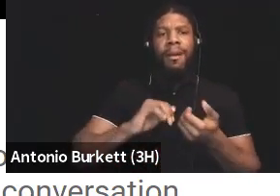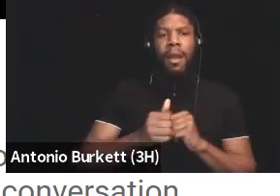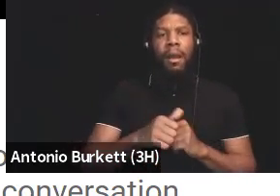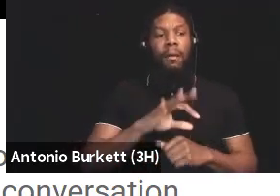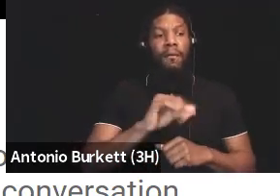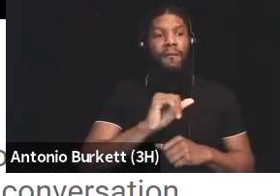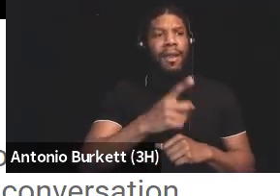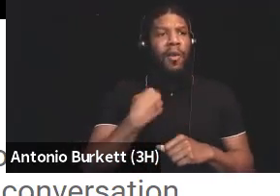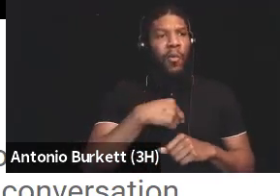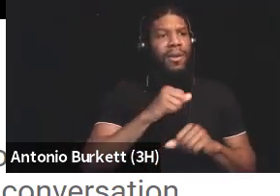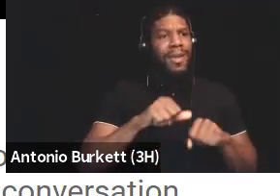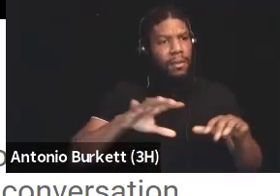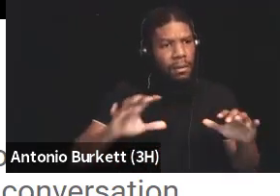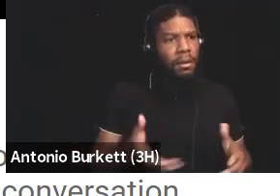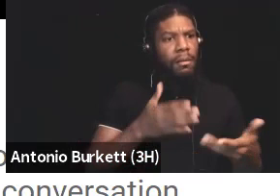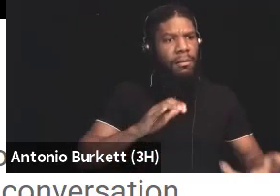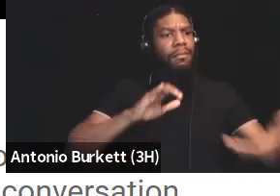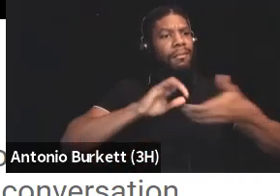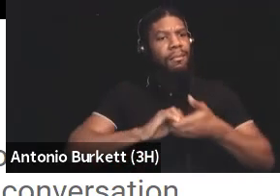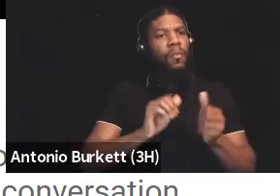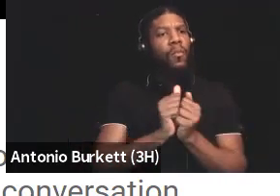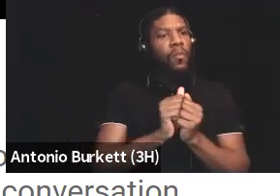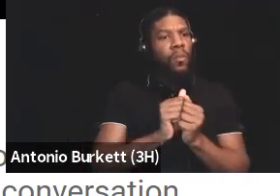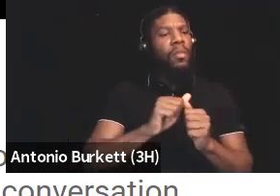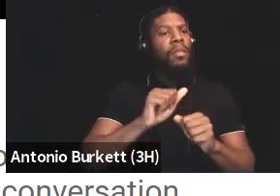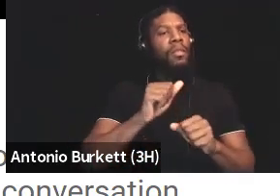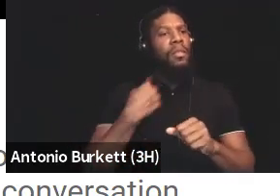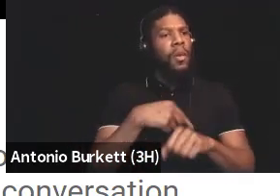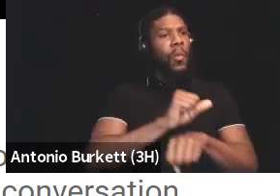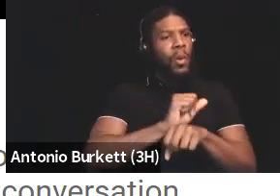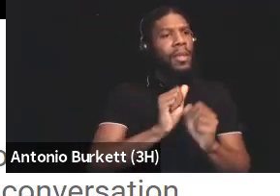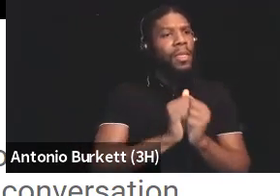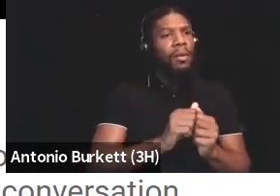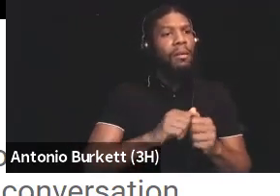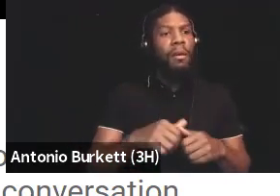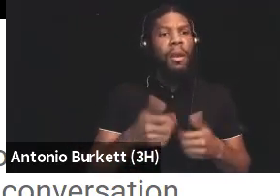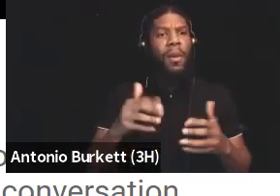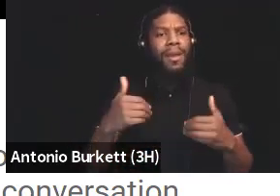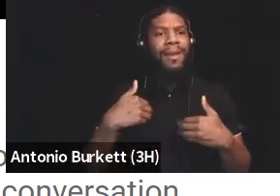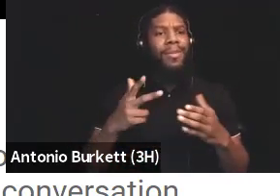work with us? Because, I mean, I've had like third space conversations, where they're faculty who are